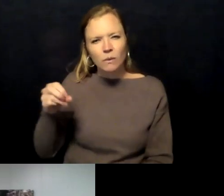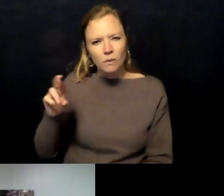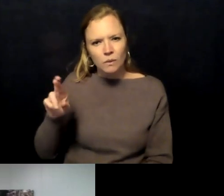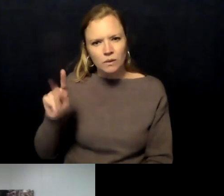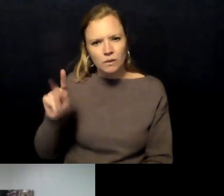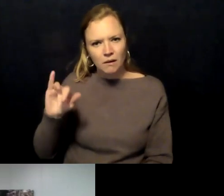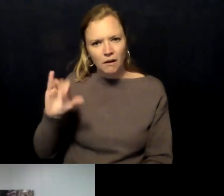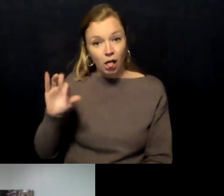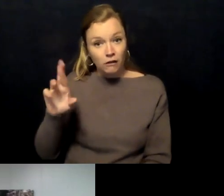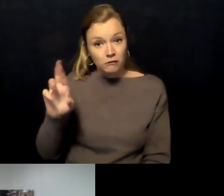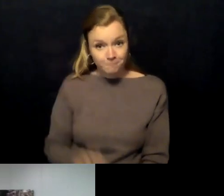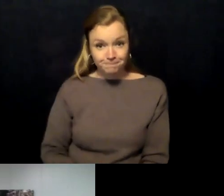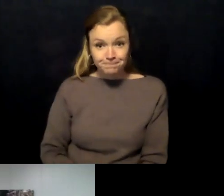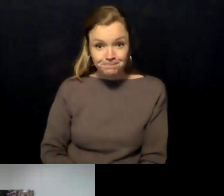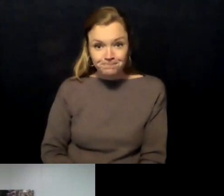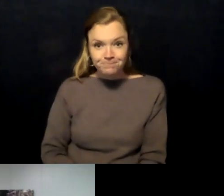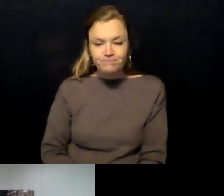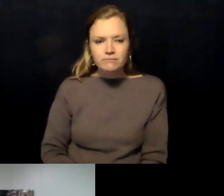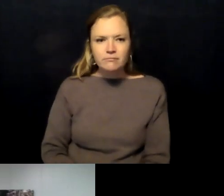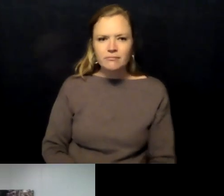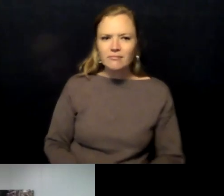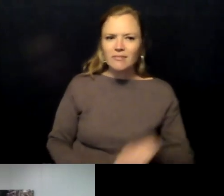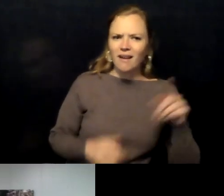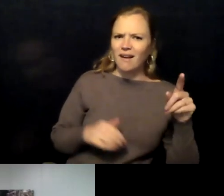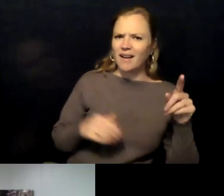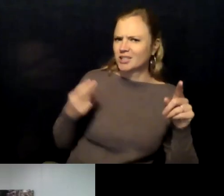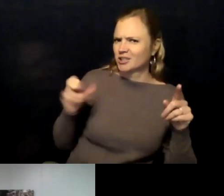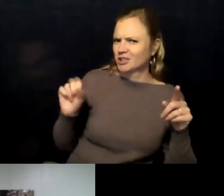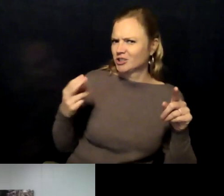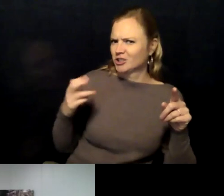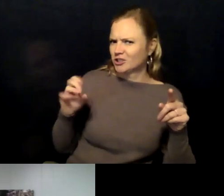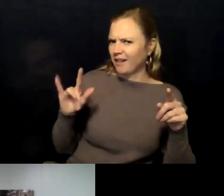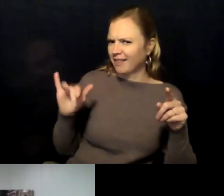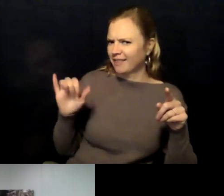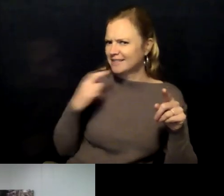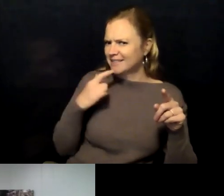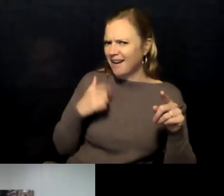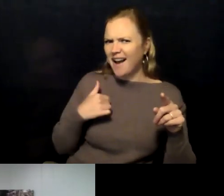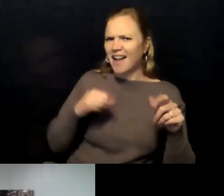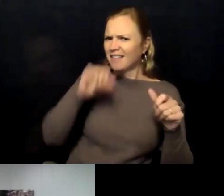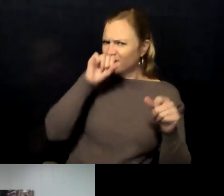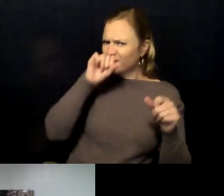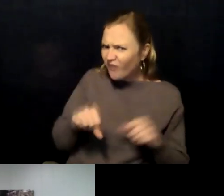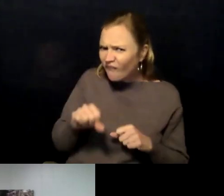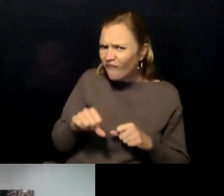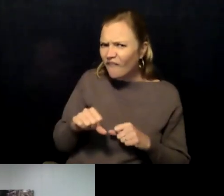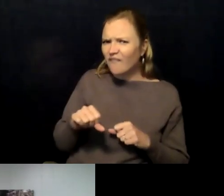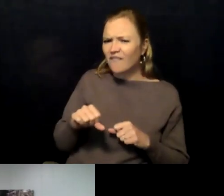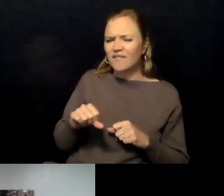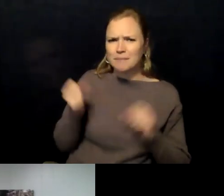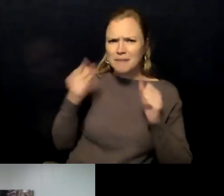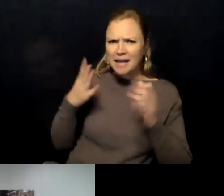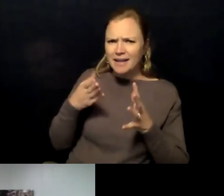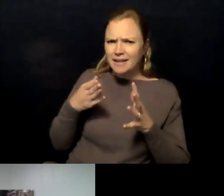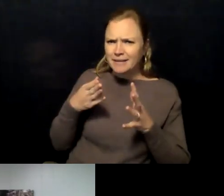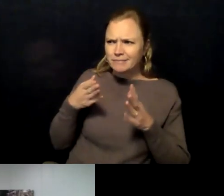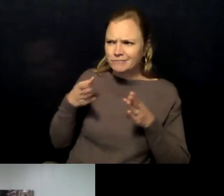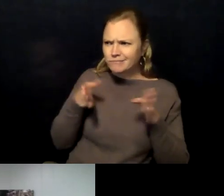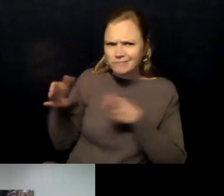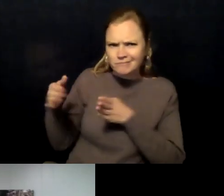the general conservation field and the path to horticulture, that sounds great. [Tina] Yeah and I'll say, you know, I want to